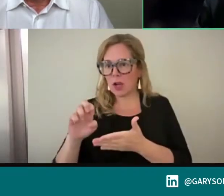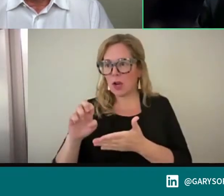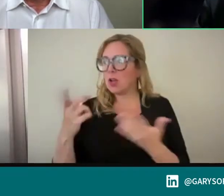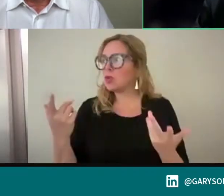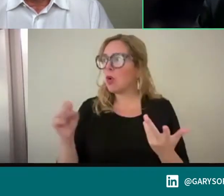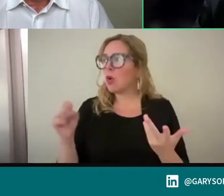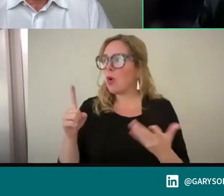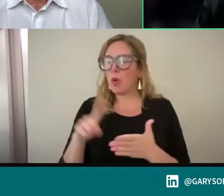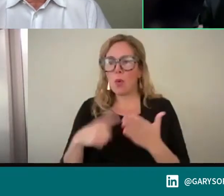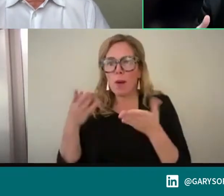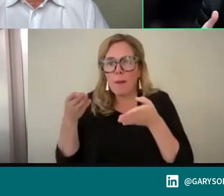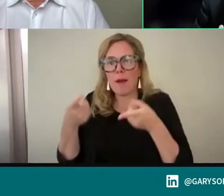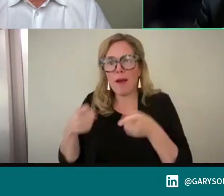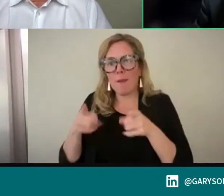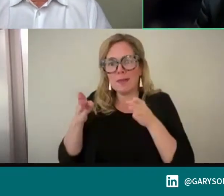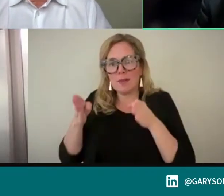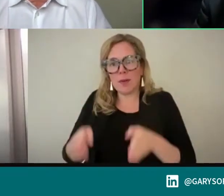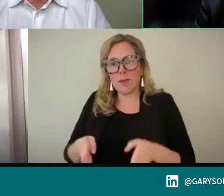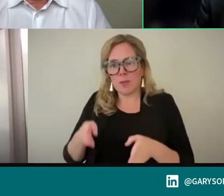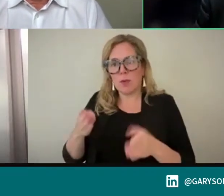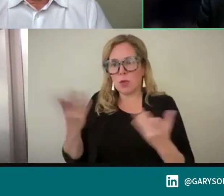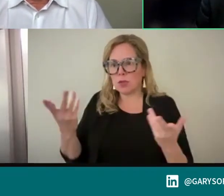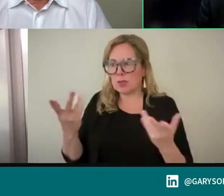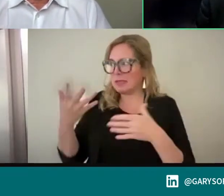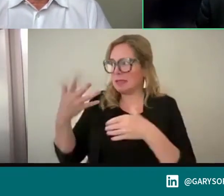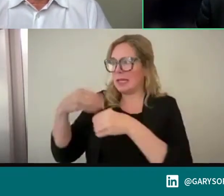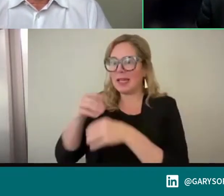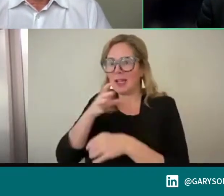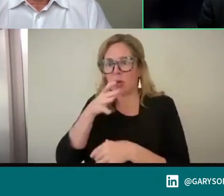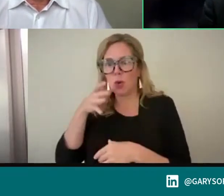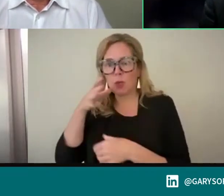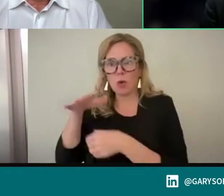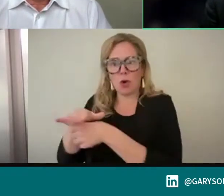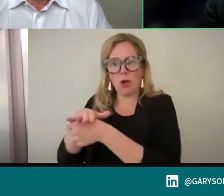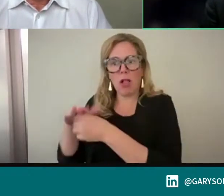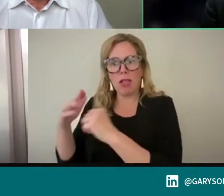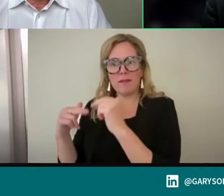And I think, one of the best examples of this, we're also working with the digital hospital in